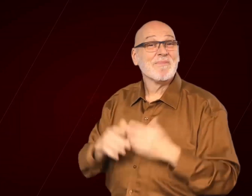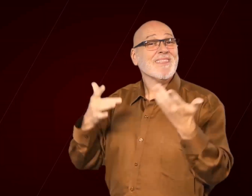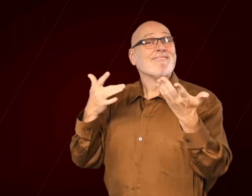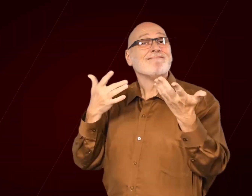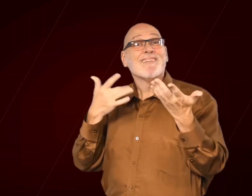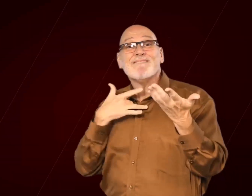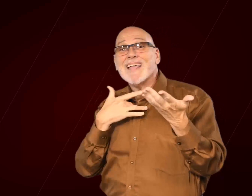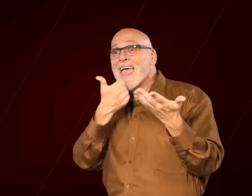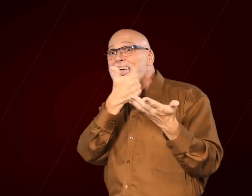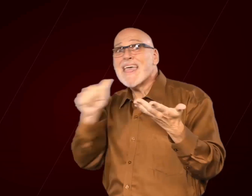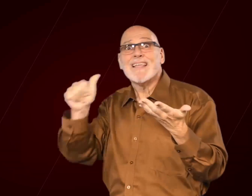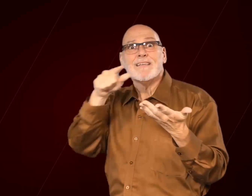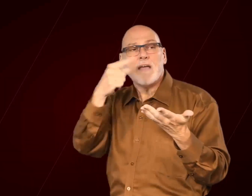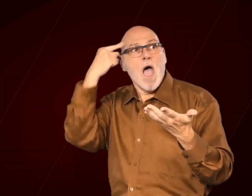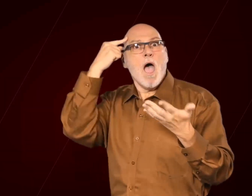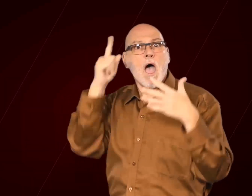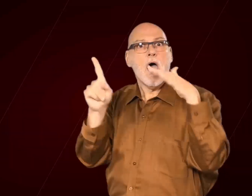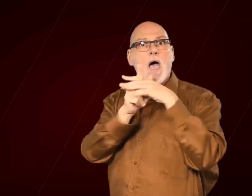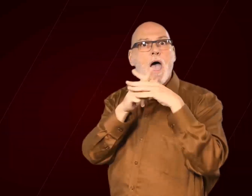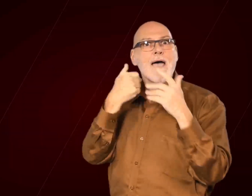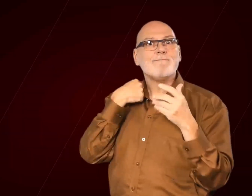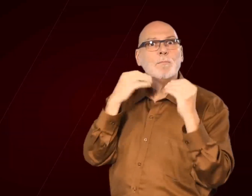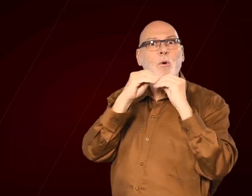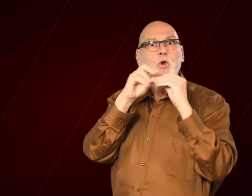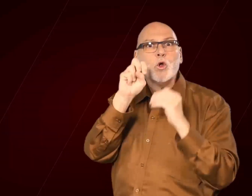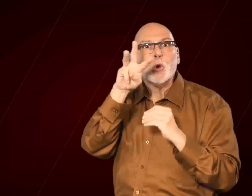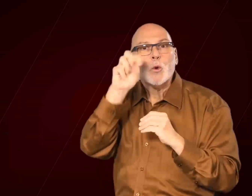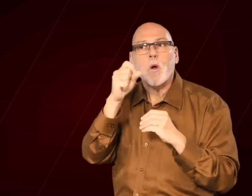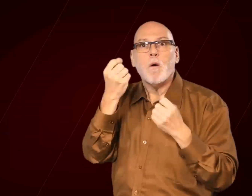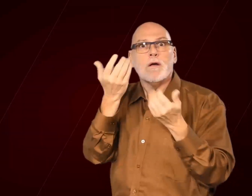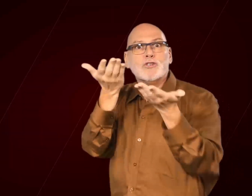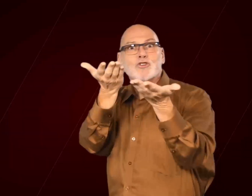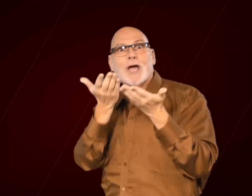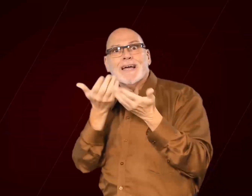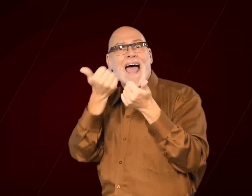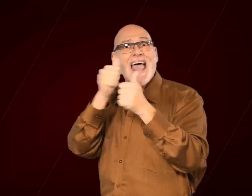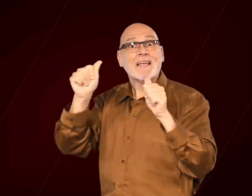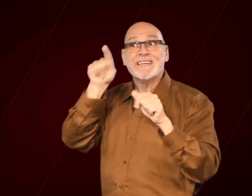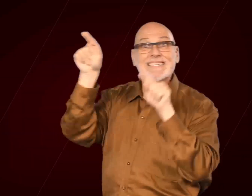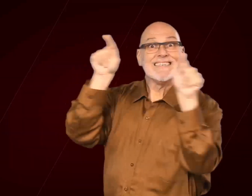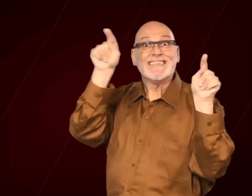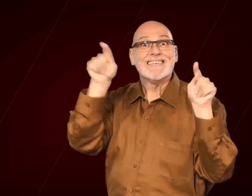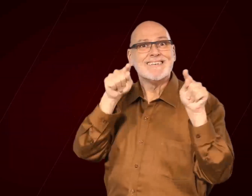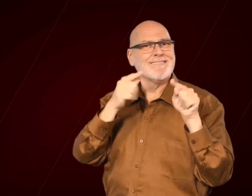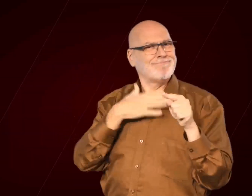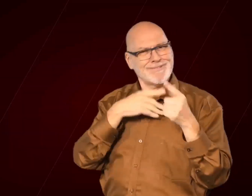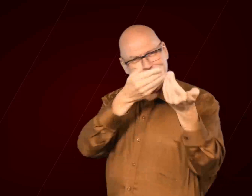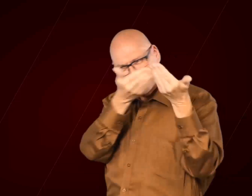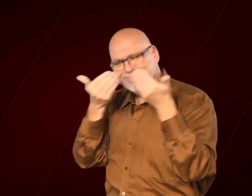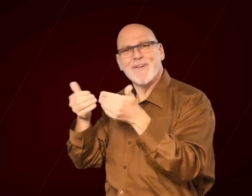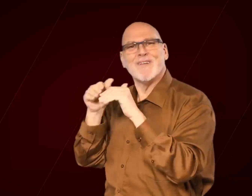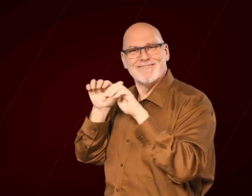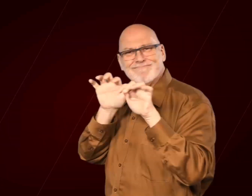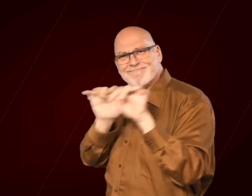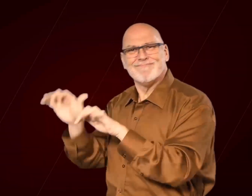Please send your news suggestions through our website